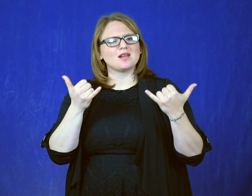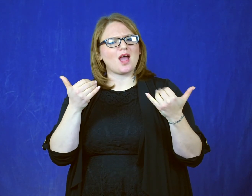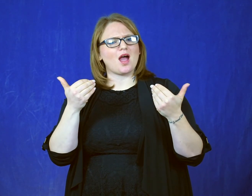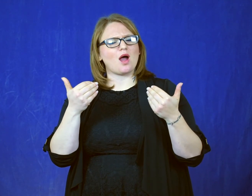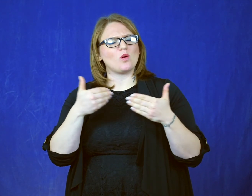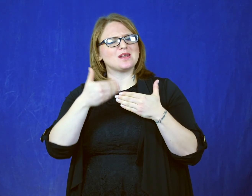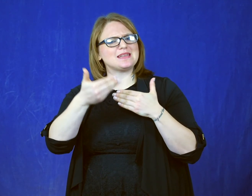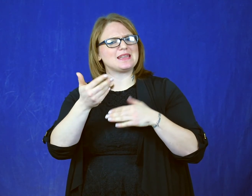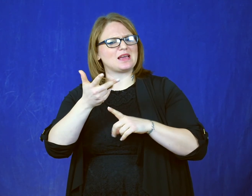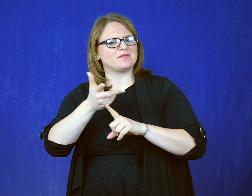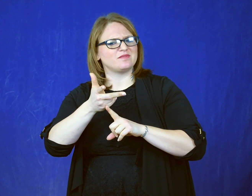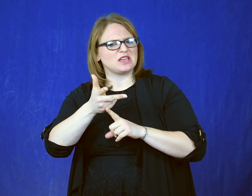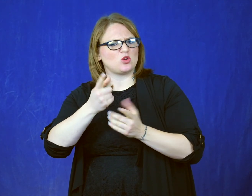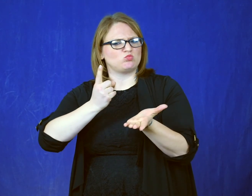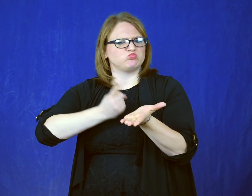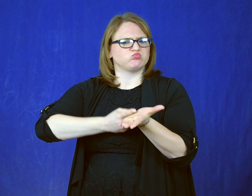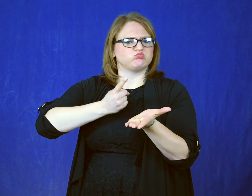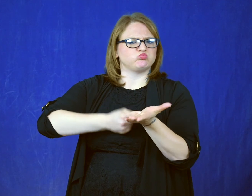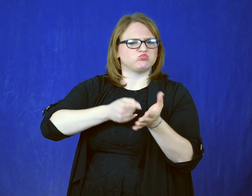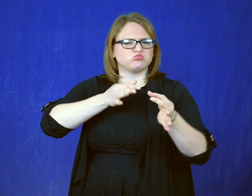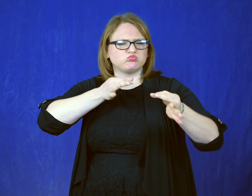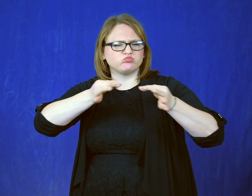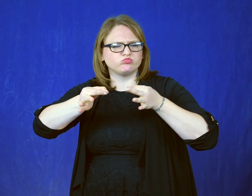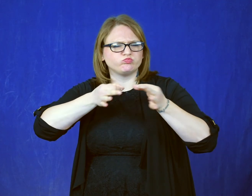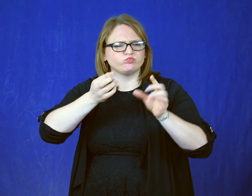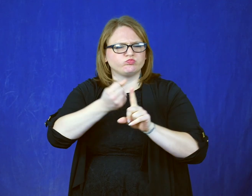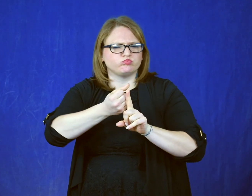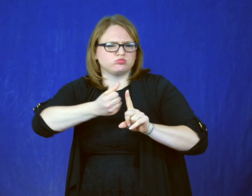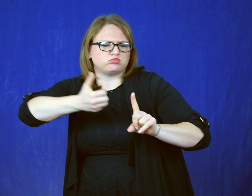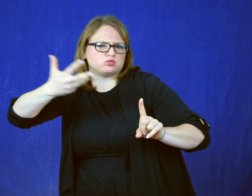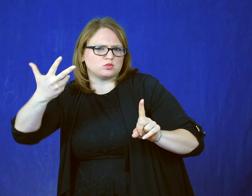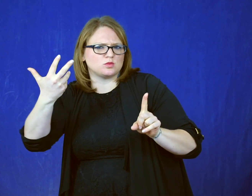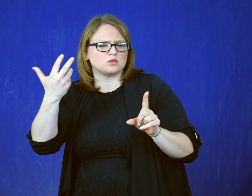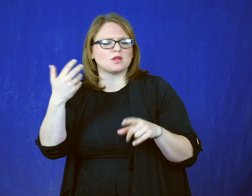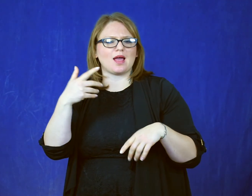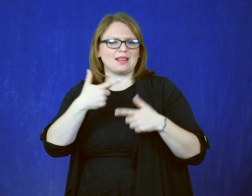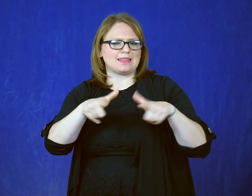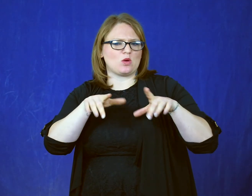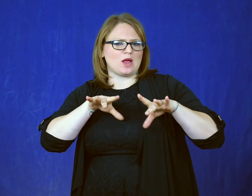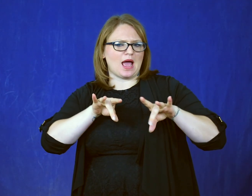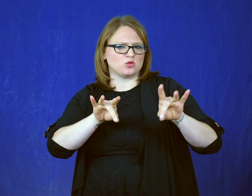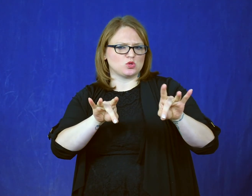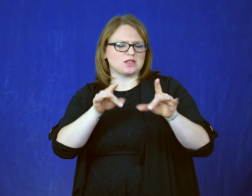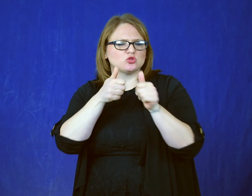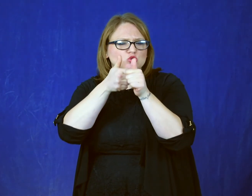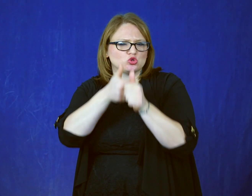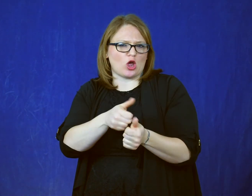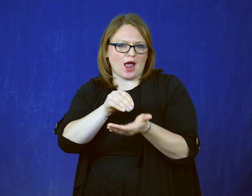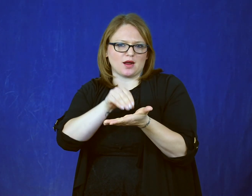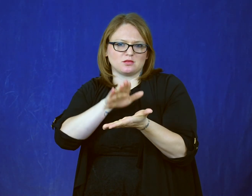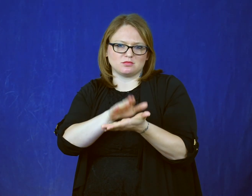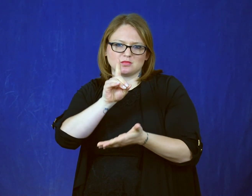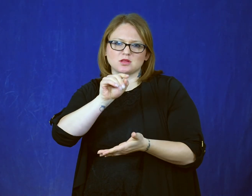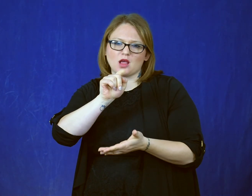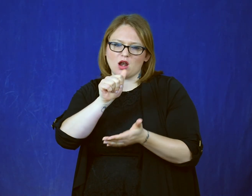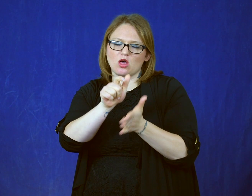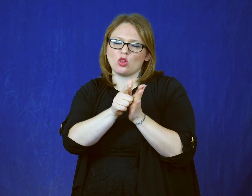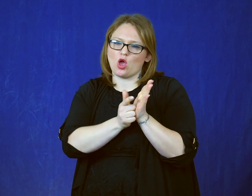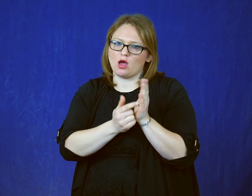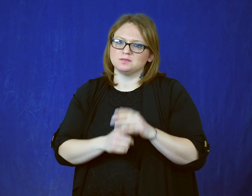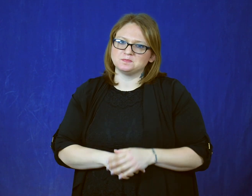In our next video, we will continue to explain the language acquisition and tracking laws here in Minnesota.